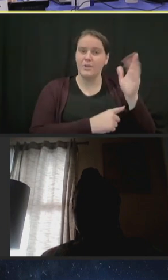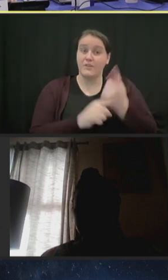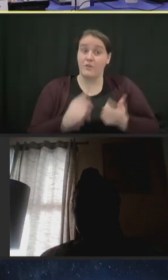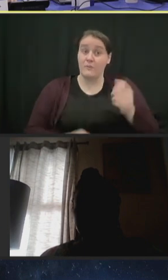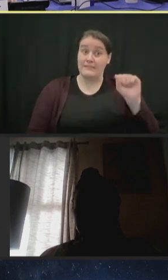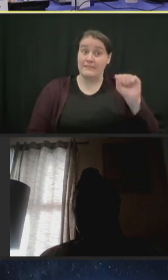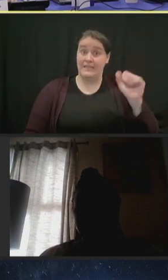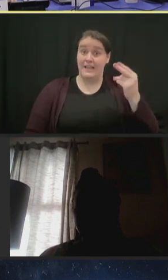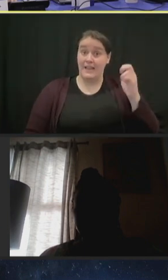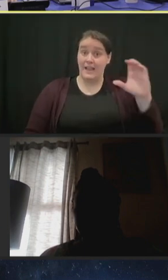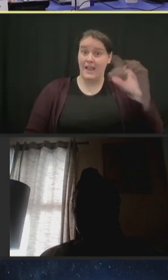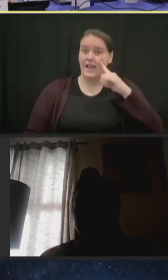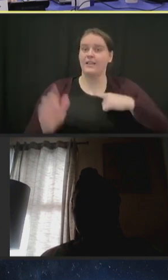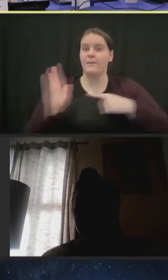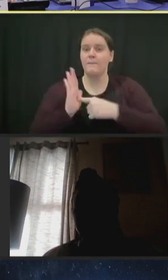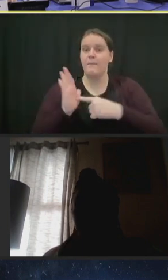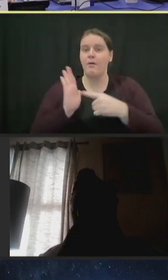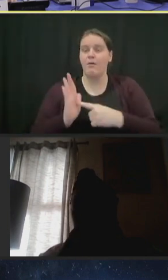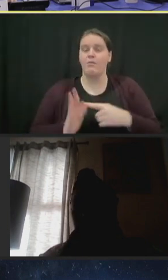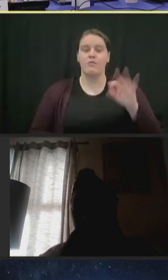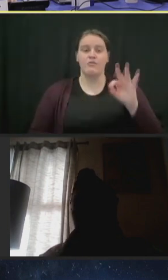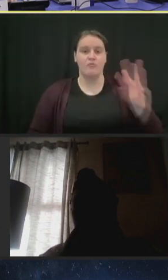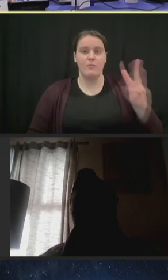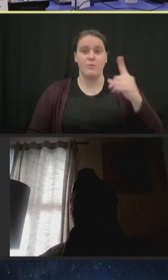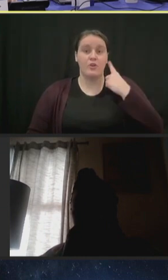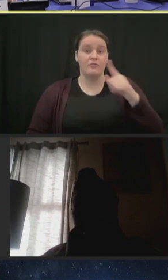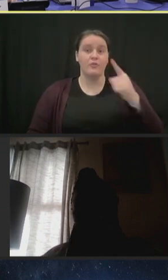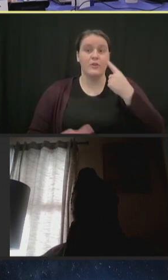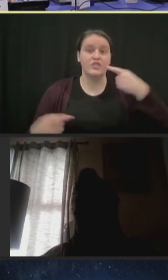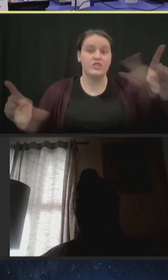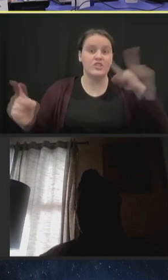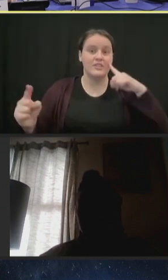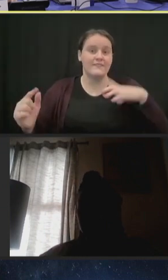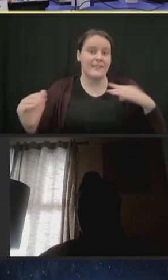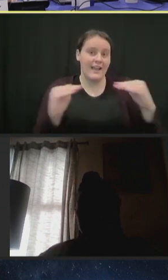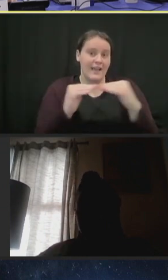that was on a slide and framework for achieving equitable access to essential health care. And